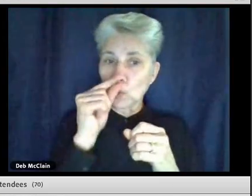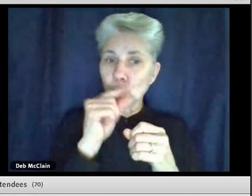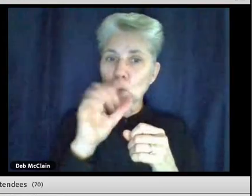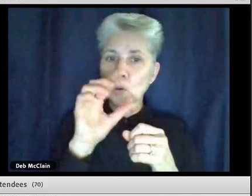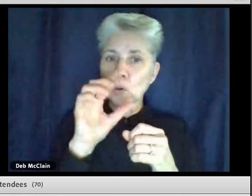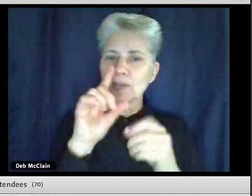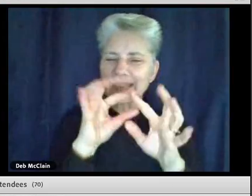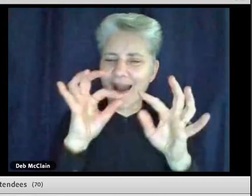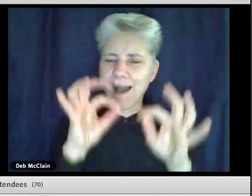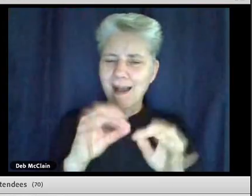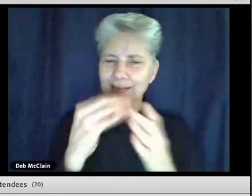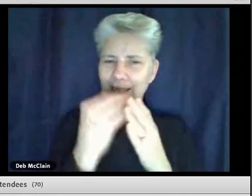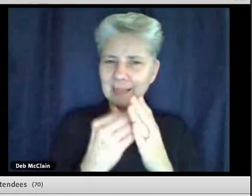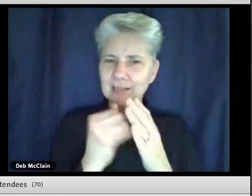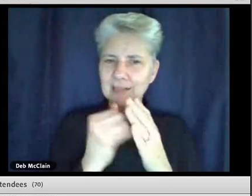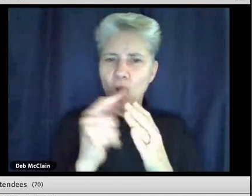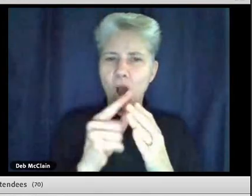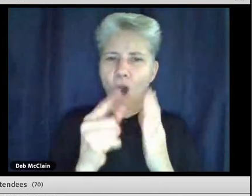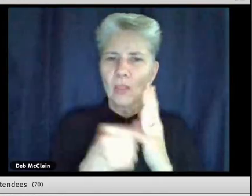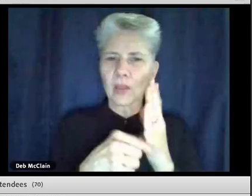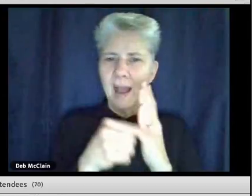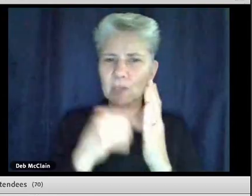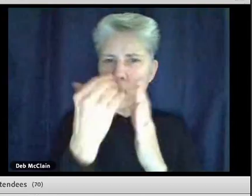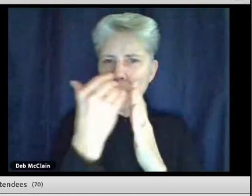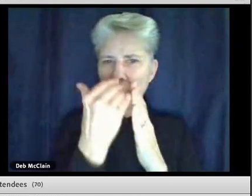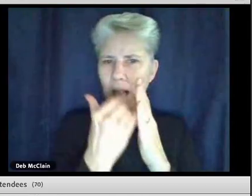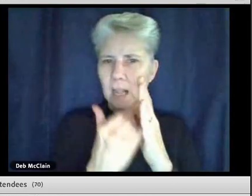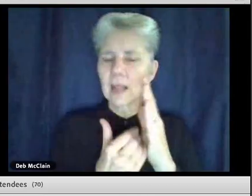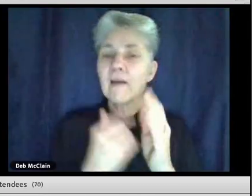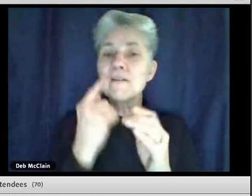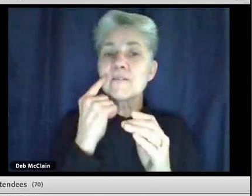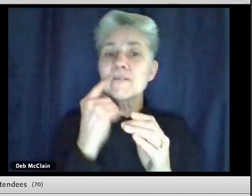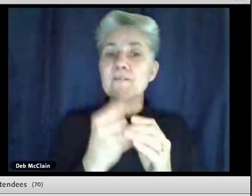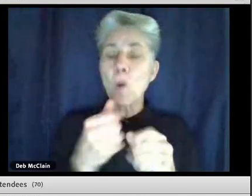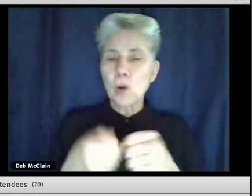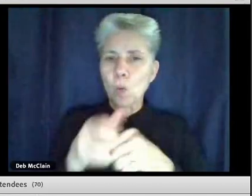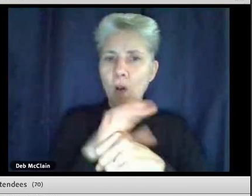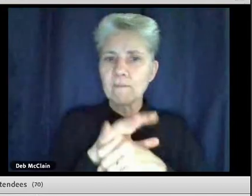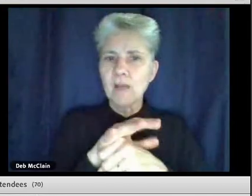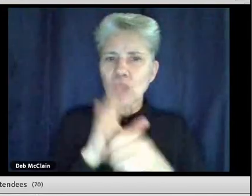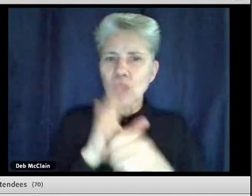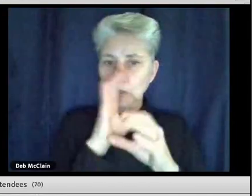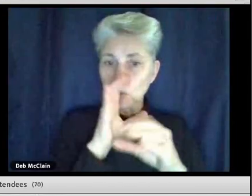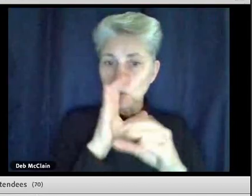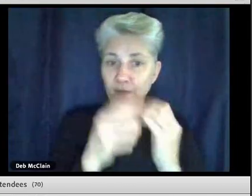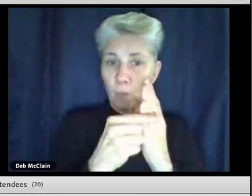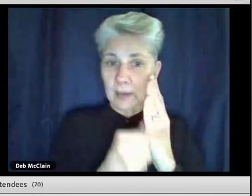so this section talks about -- There's a Google Docs list of all the LibGuides that people are putting together on coronavirus.